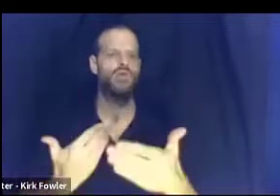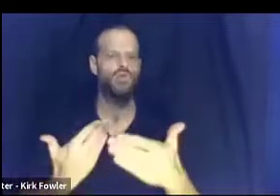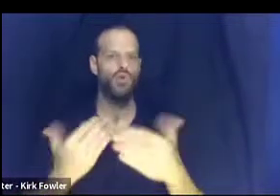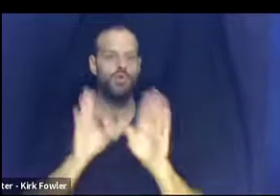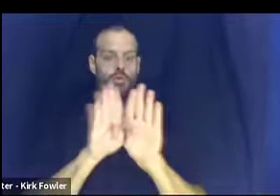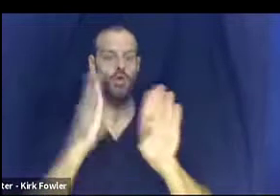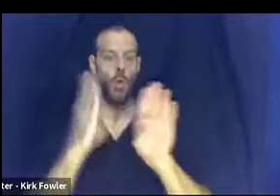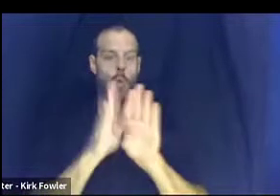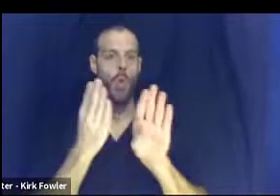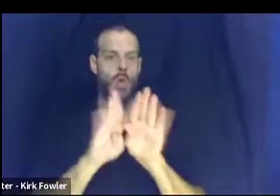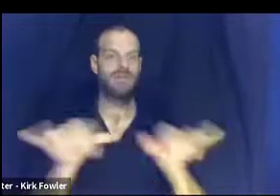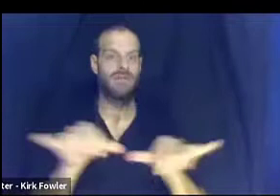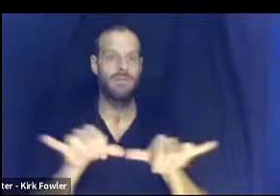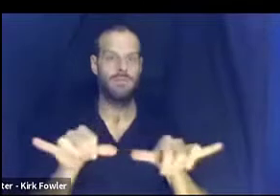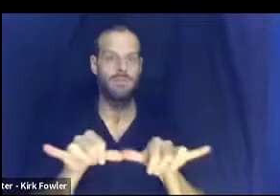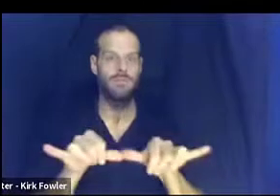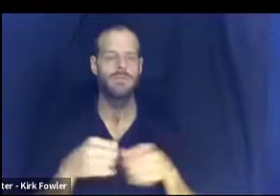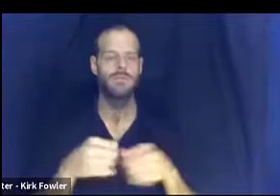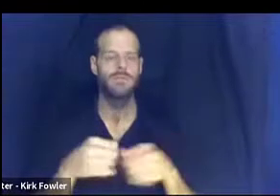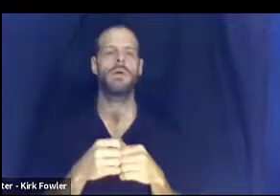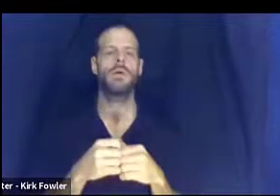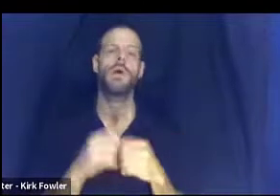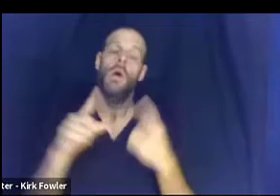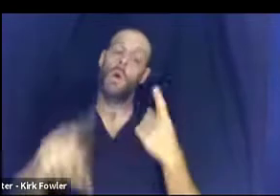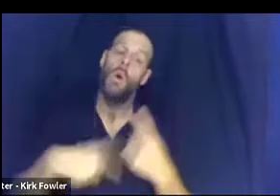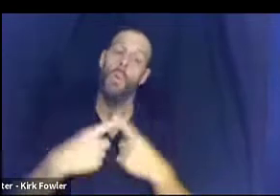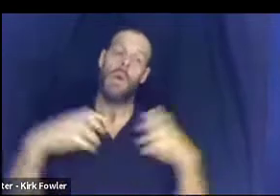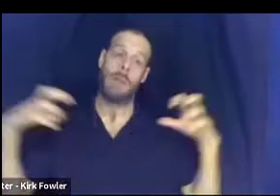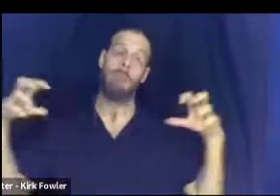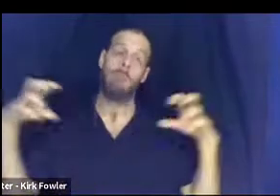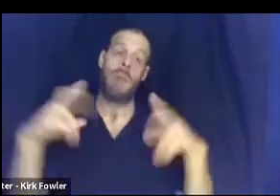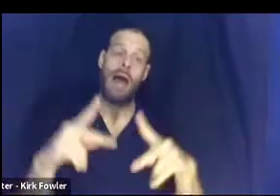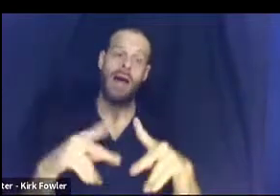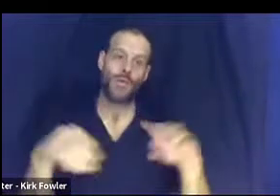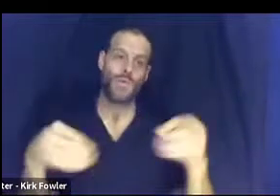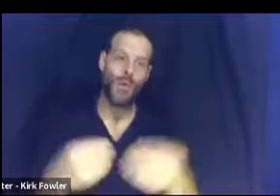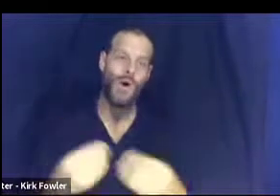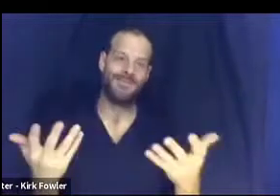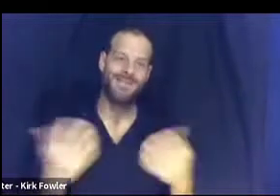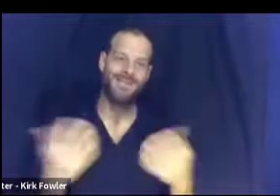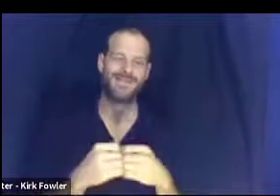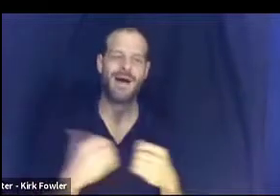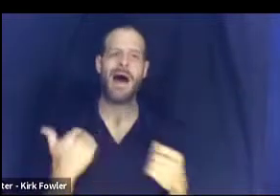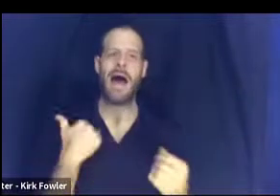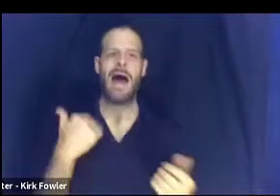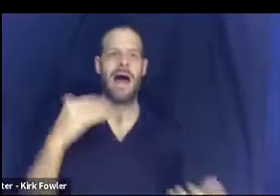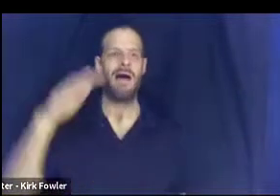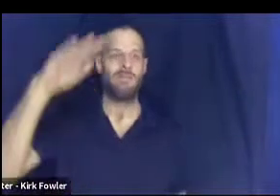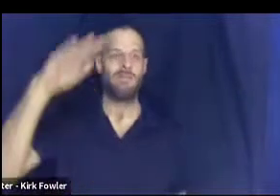And once we're able to get back into our offices, I have a stack of these, which I'm happy to send out